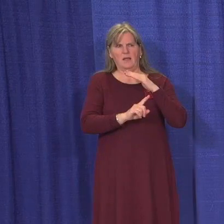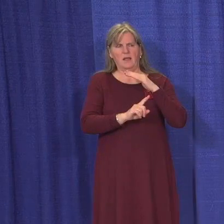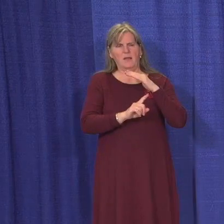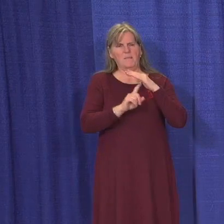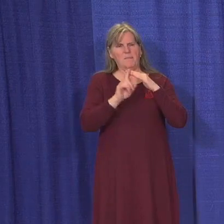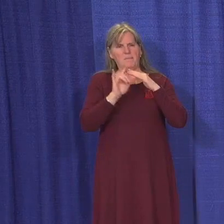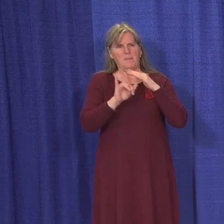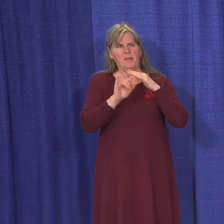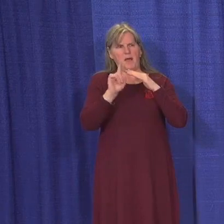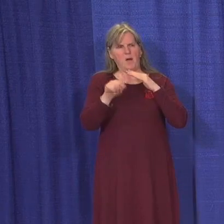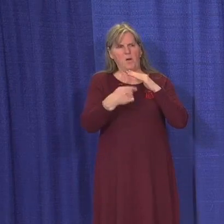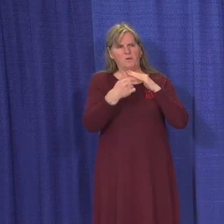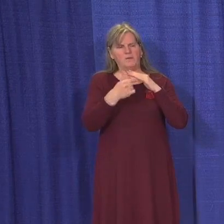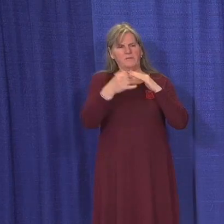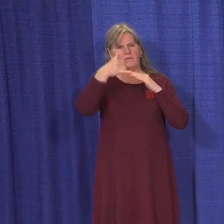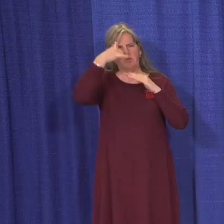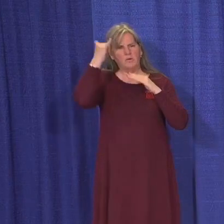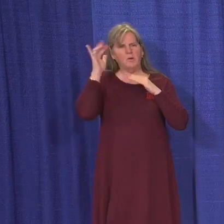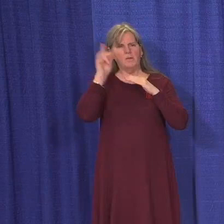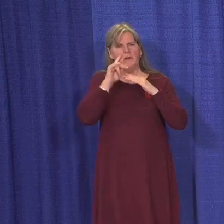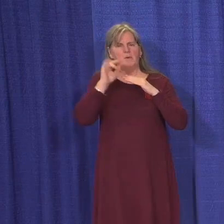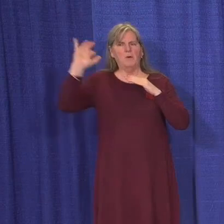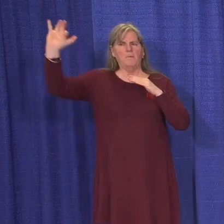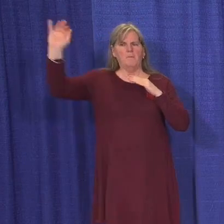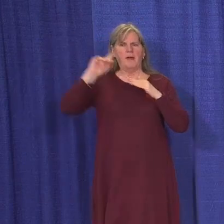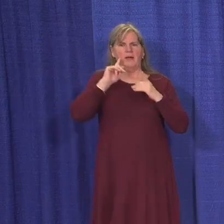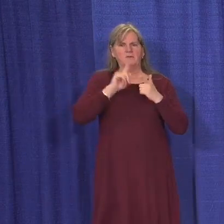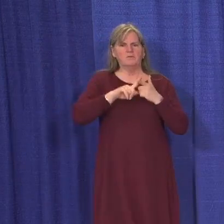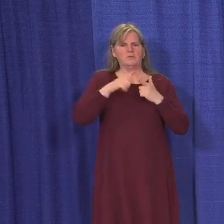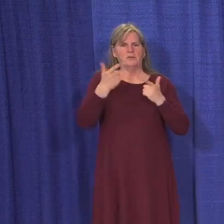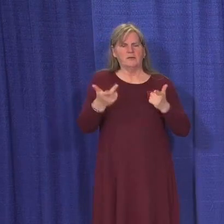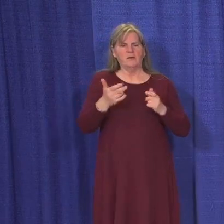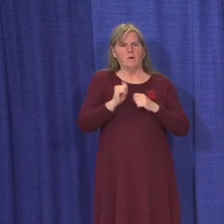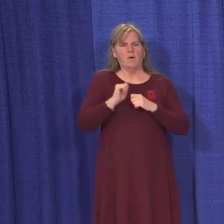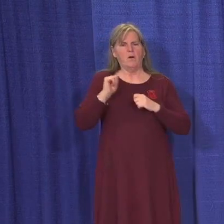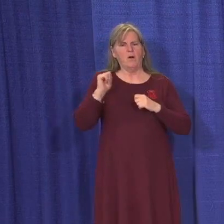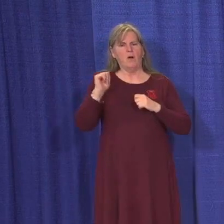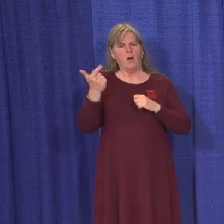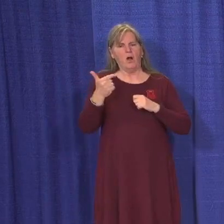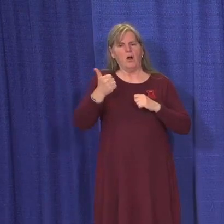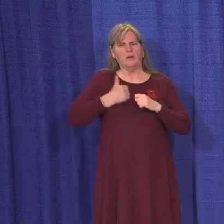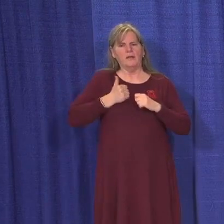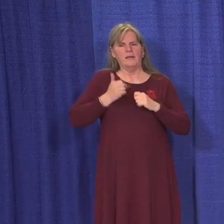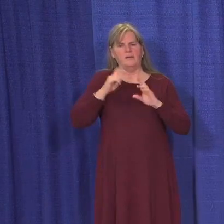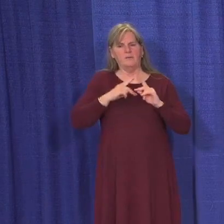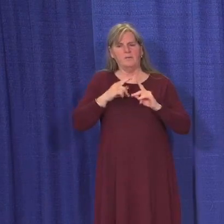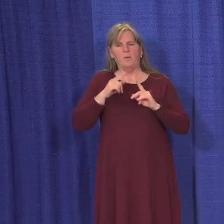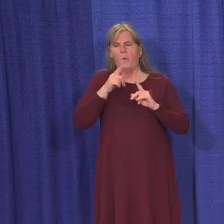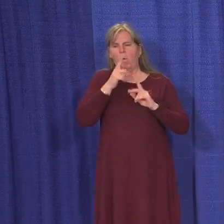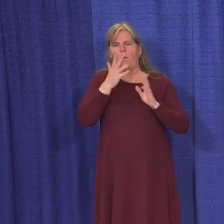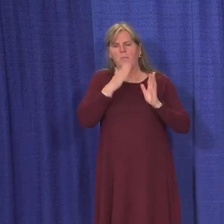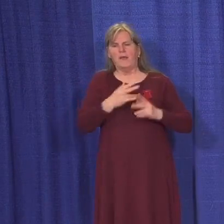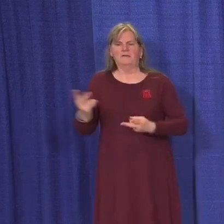Exciting news. My question was more of a clarification.